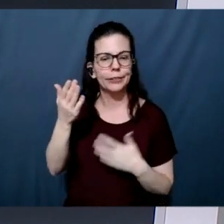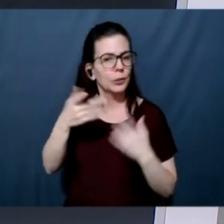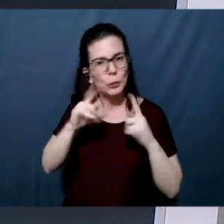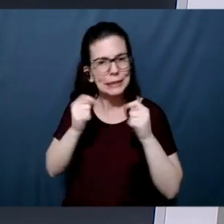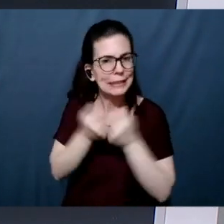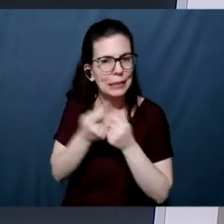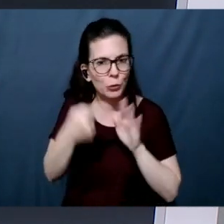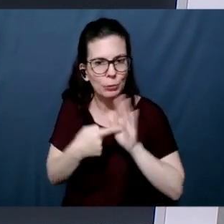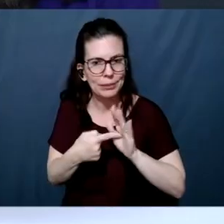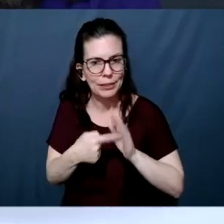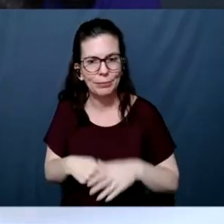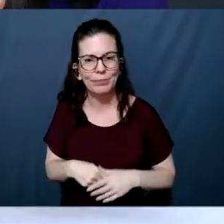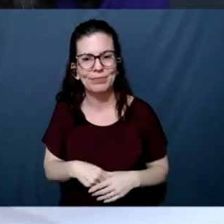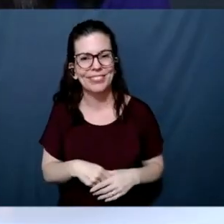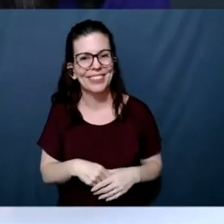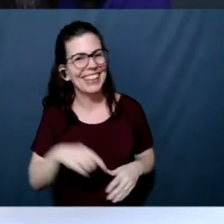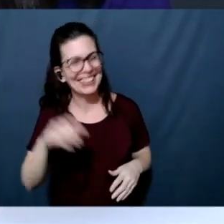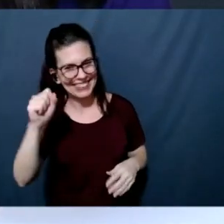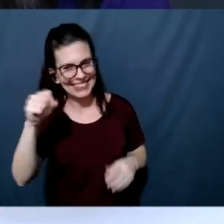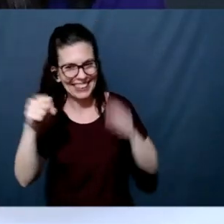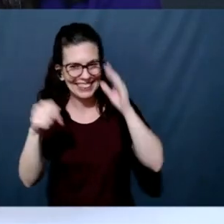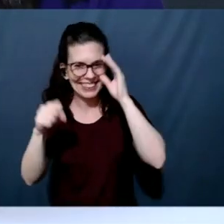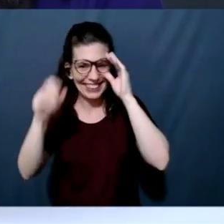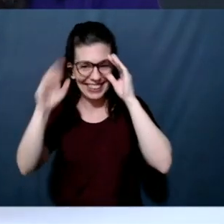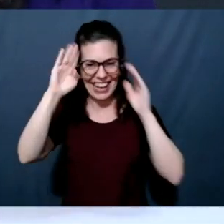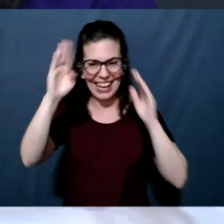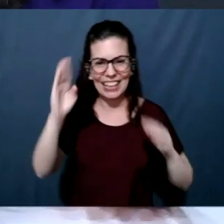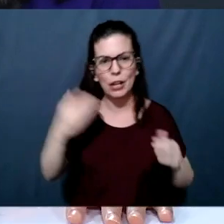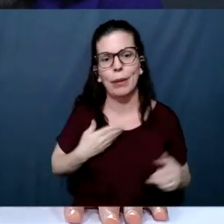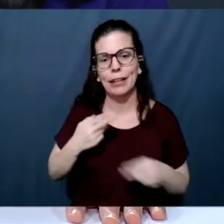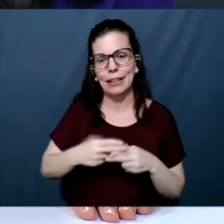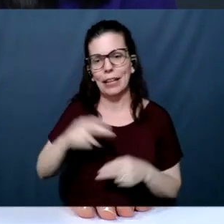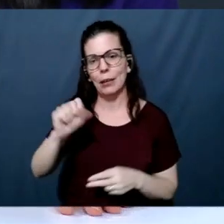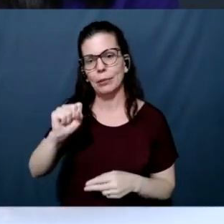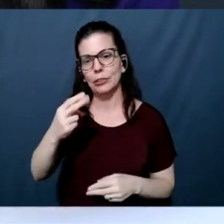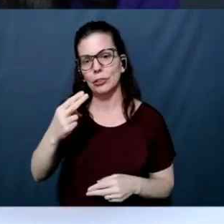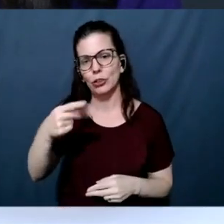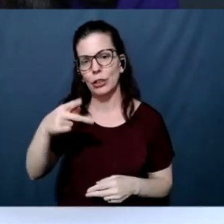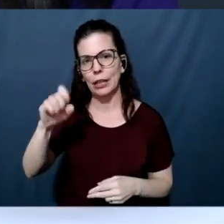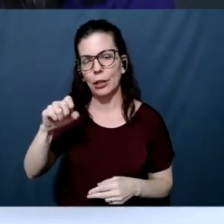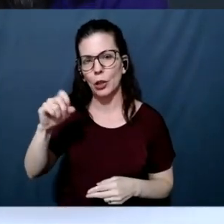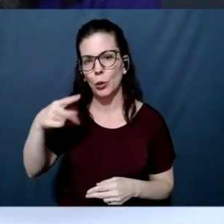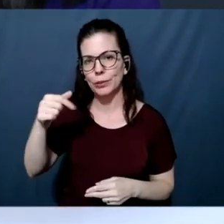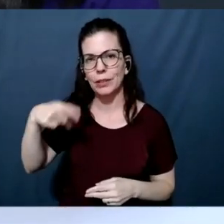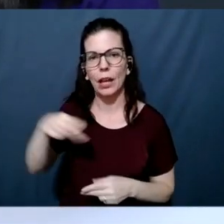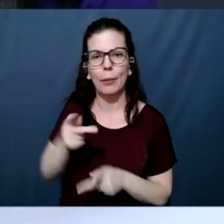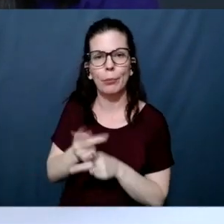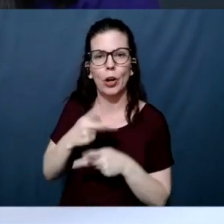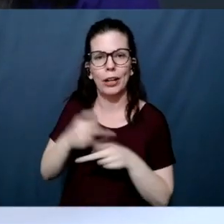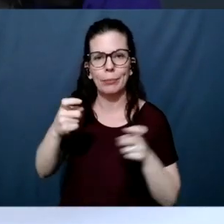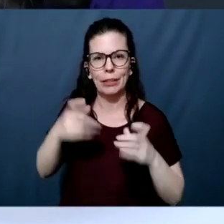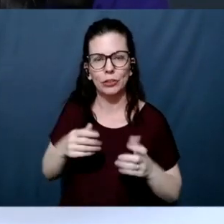Okay. So hi, my name is Shivi Gupta. I am a product manager with the AWS IoT Greengrass service.